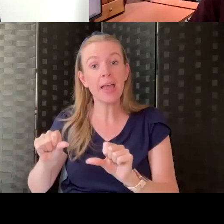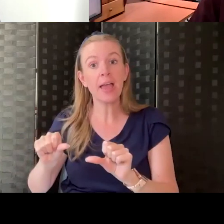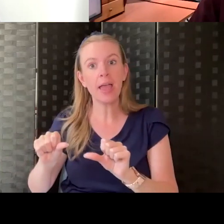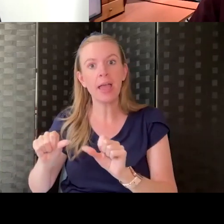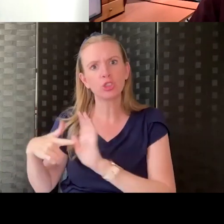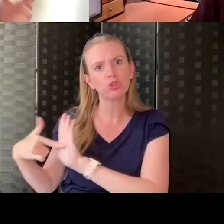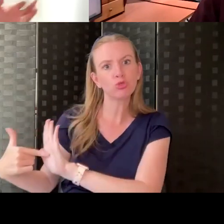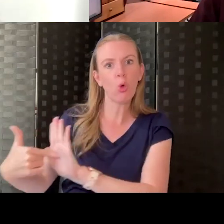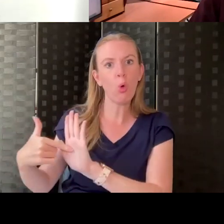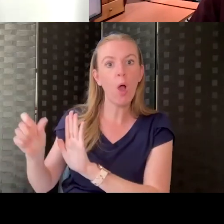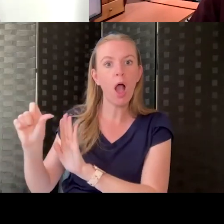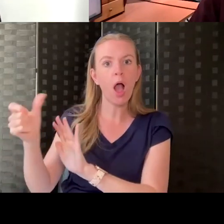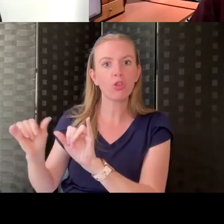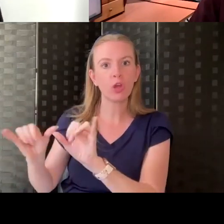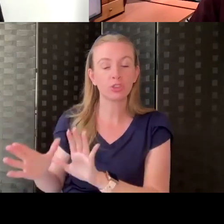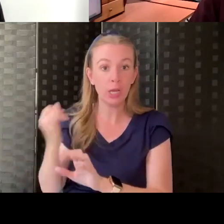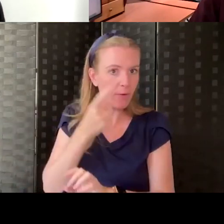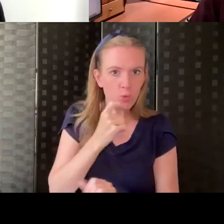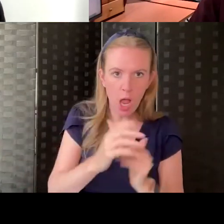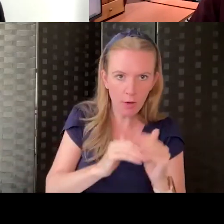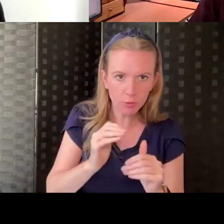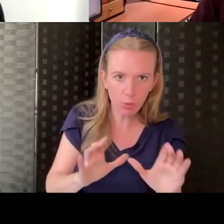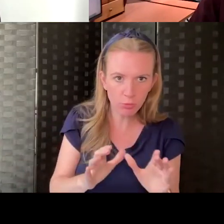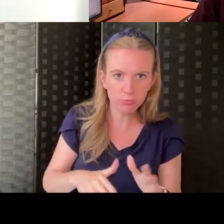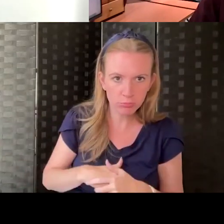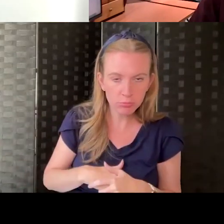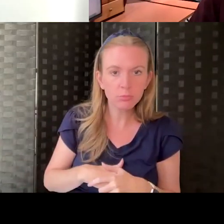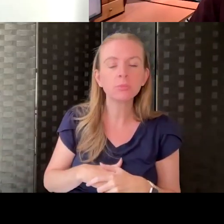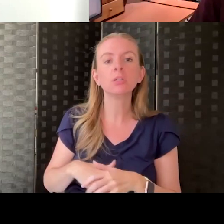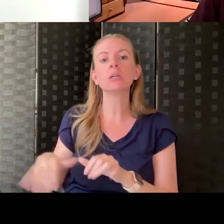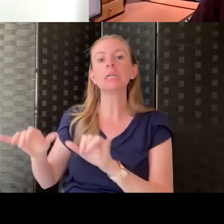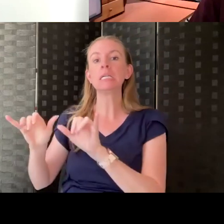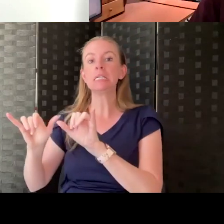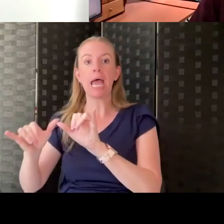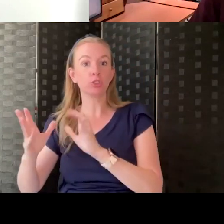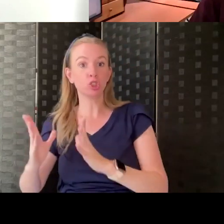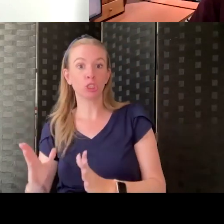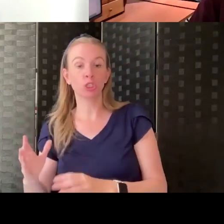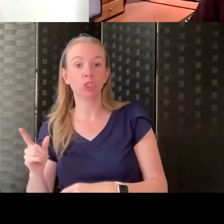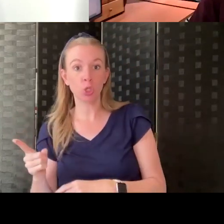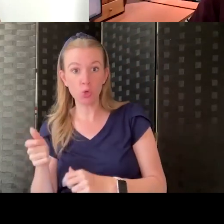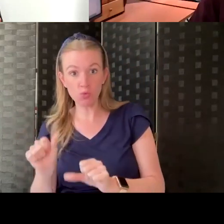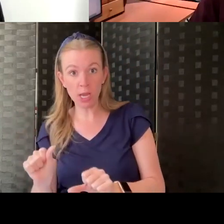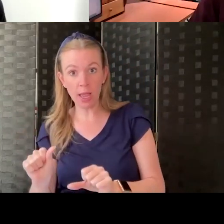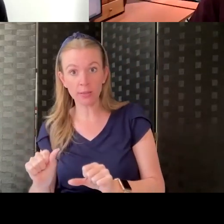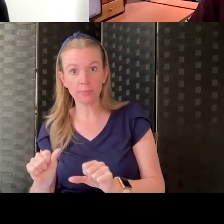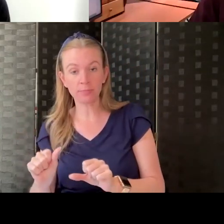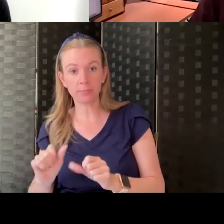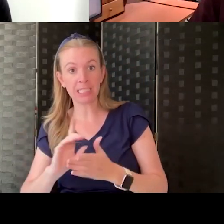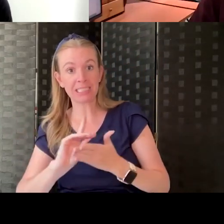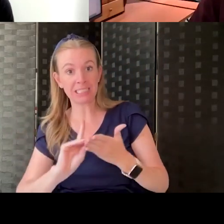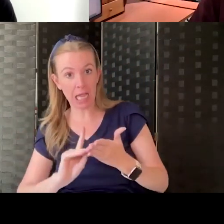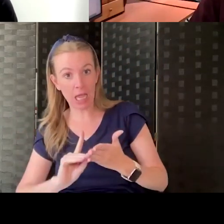for you if you are not comfortable that. Engineers: you can speak to designers. Show